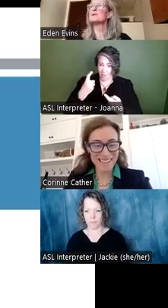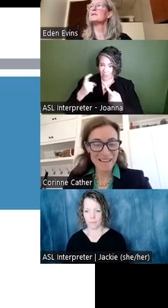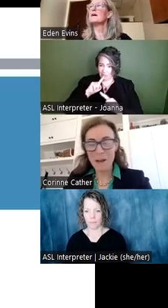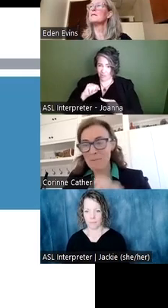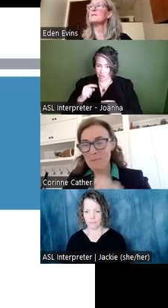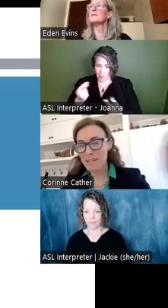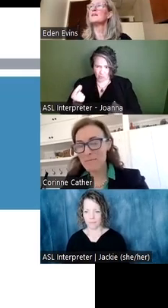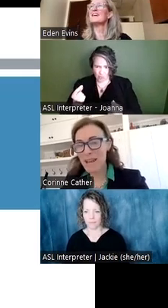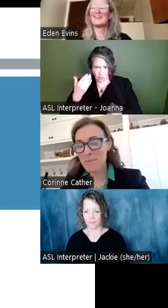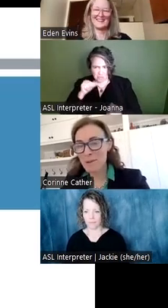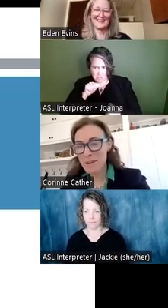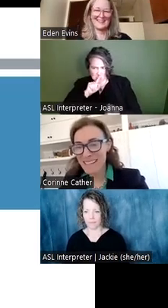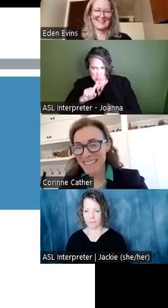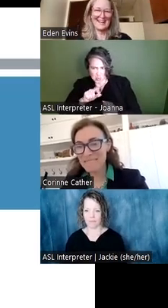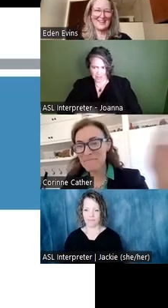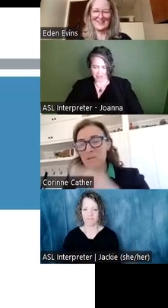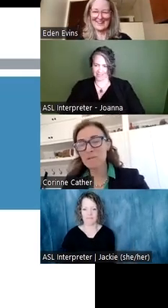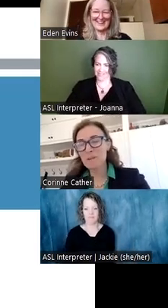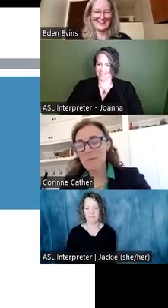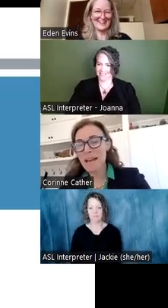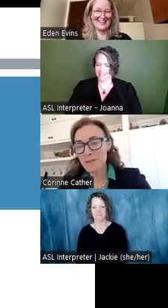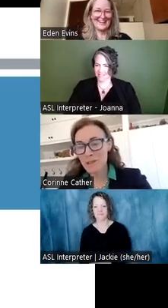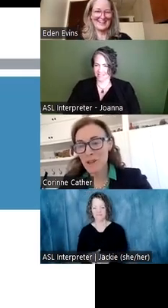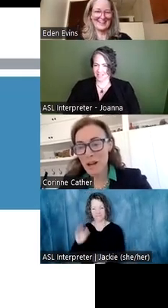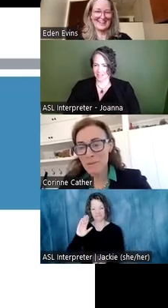I'm going to I'm going to help you, Eden, a beautiful, masterful job.